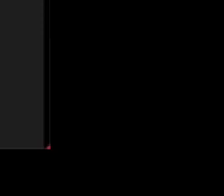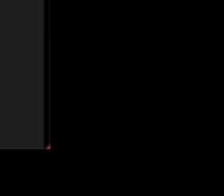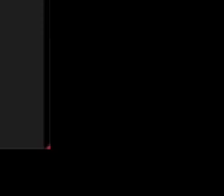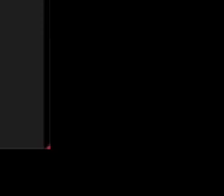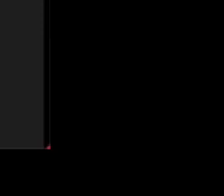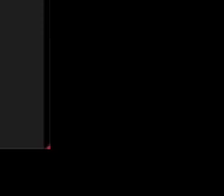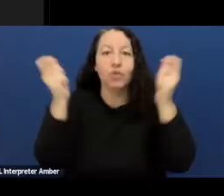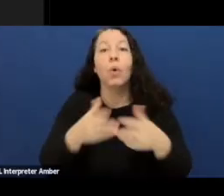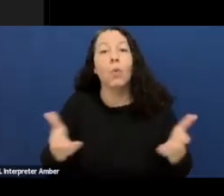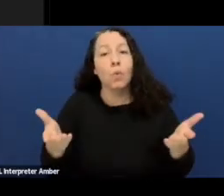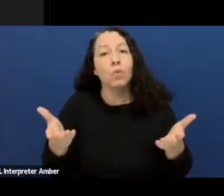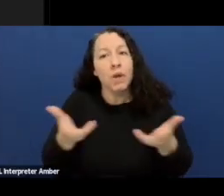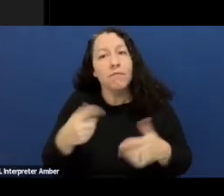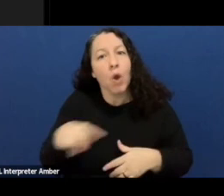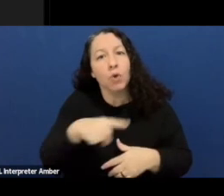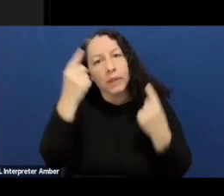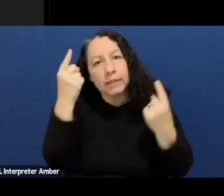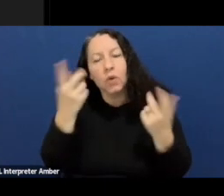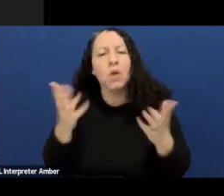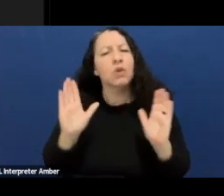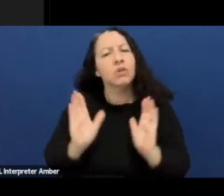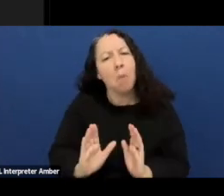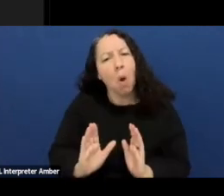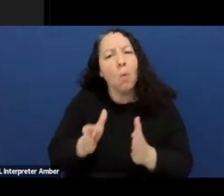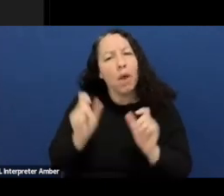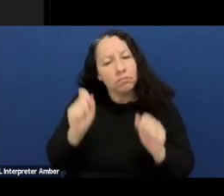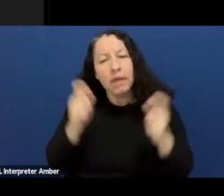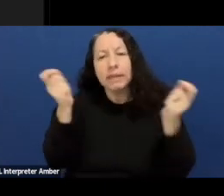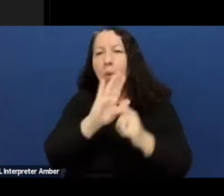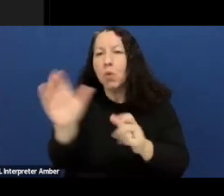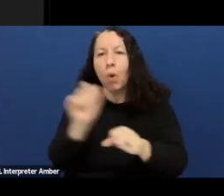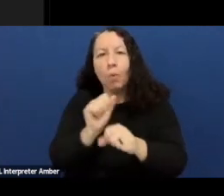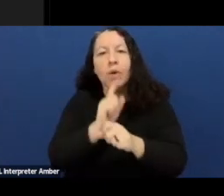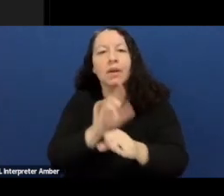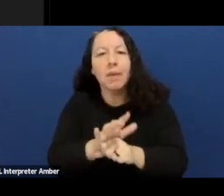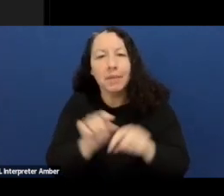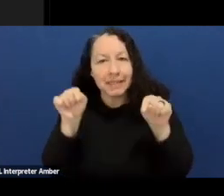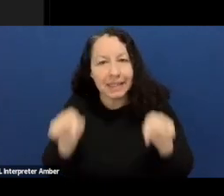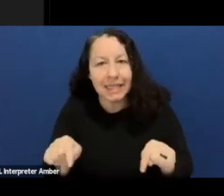spoke about small but vital celebrations. So we invite you to think: what is the small